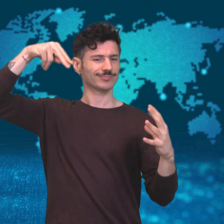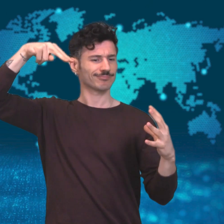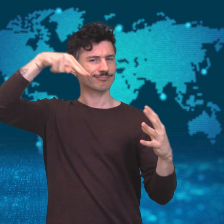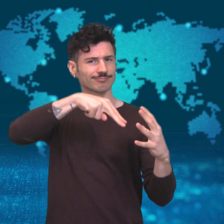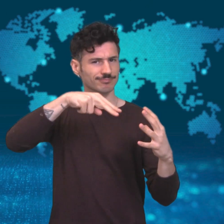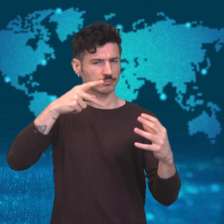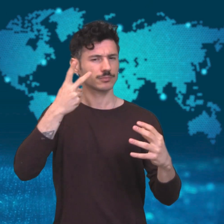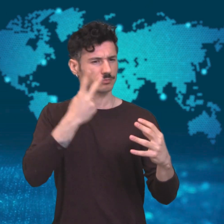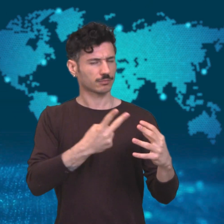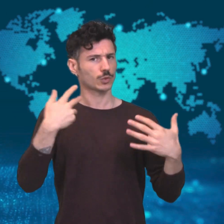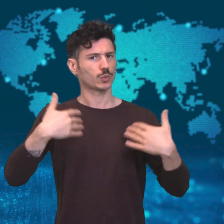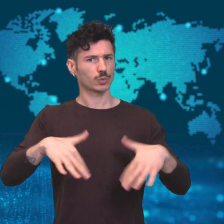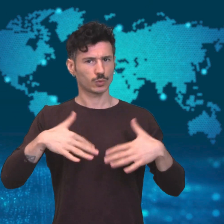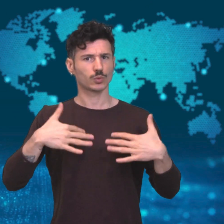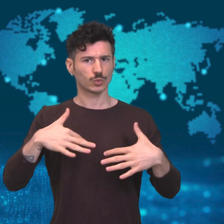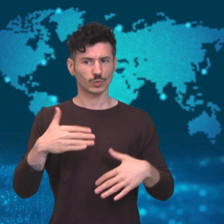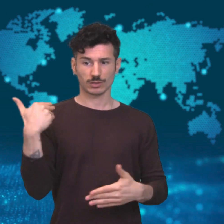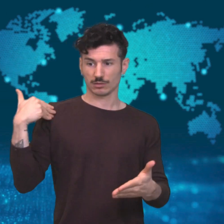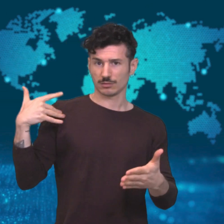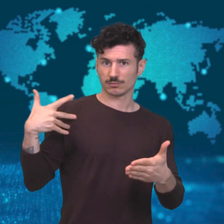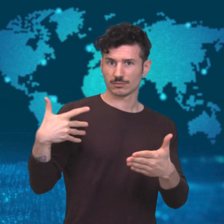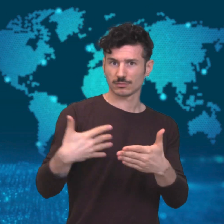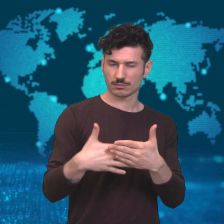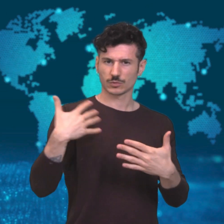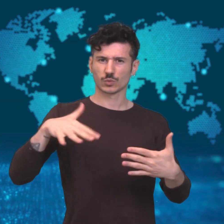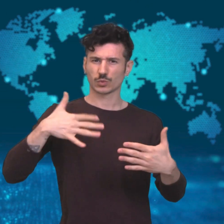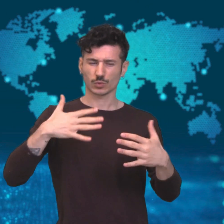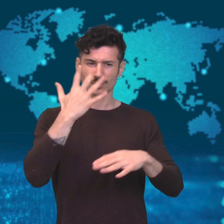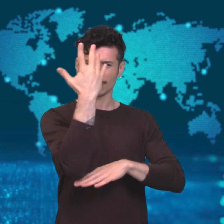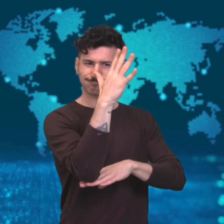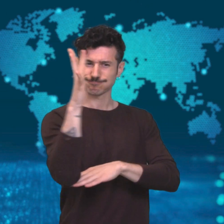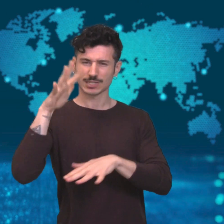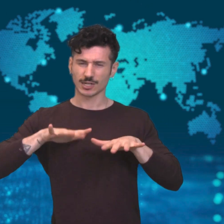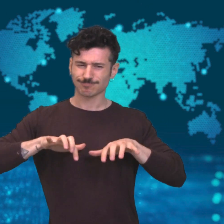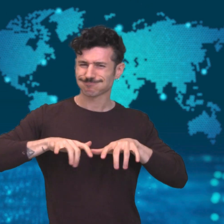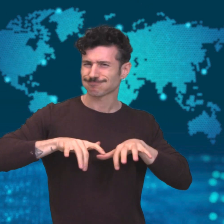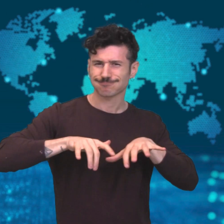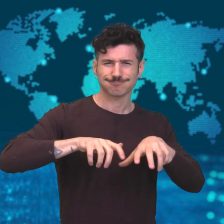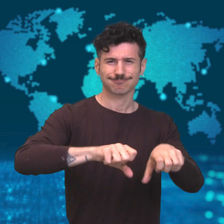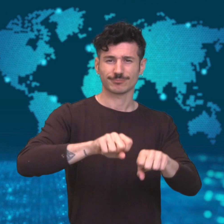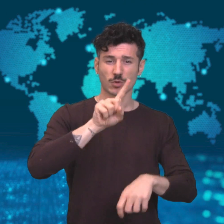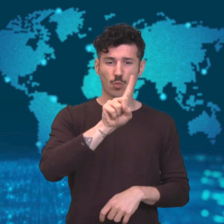Satellite images confirmed the deforestation, showing